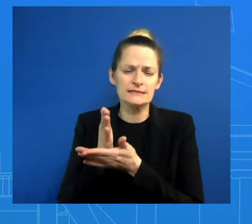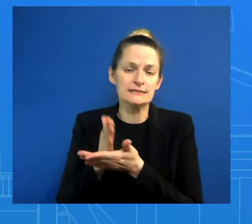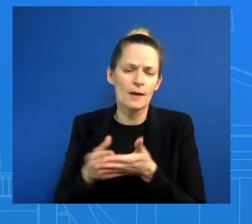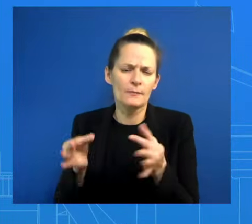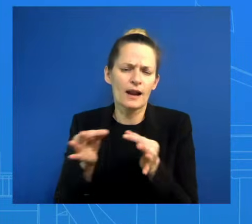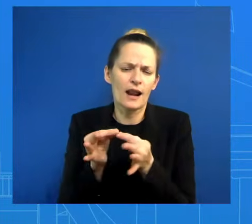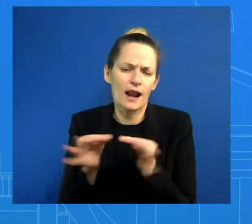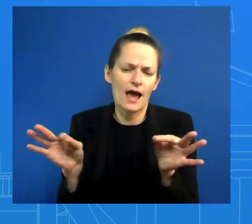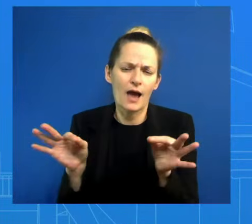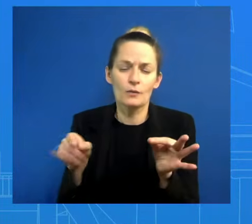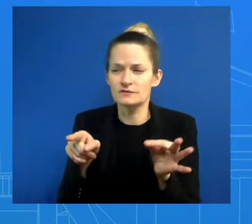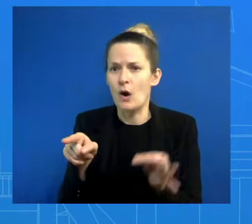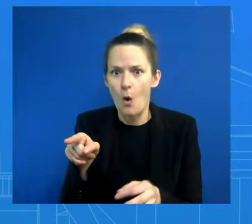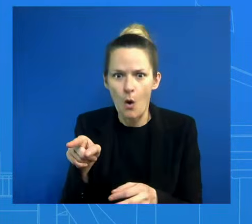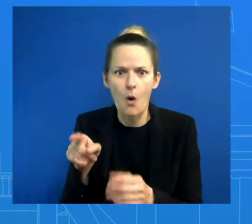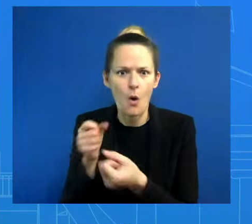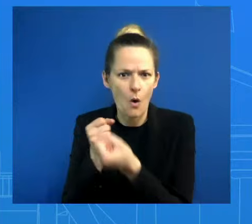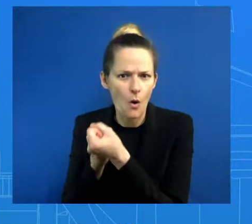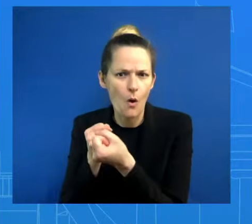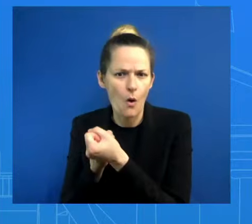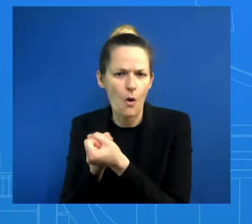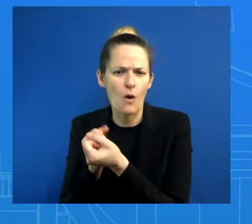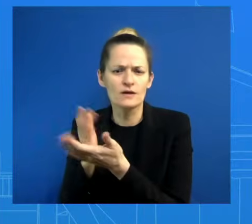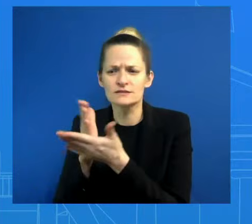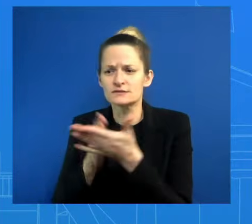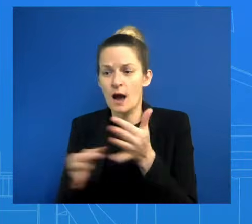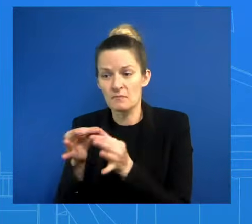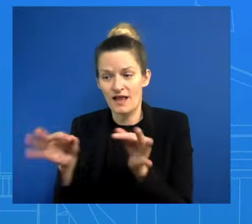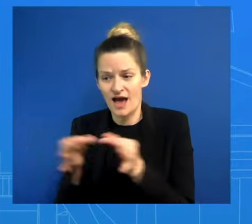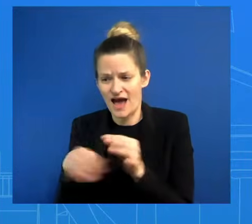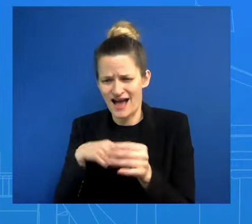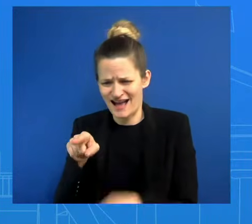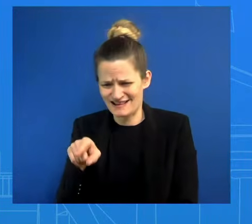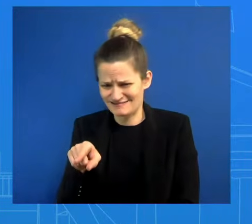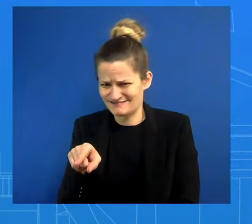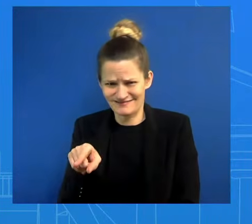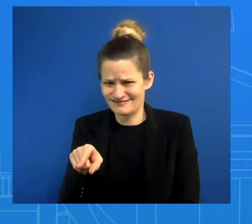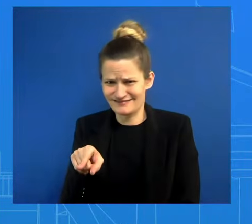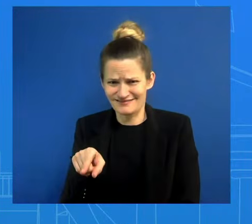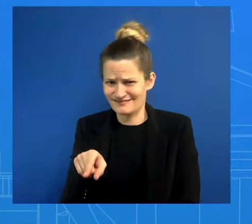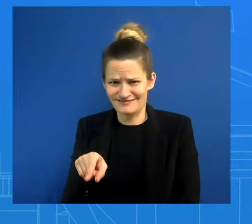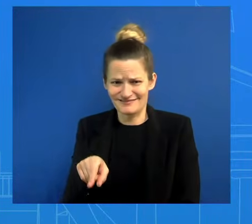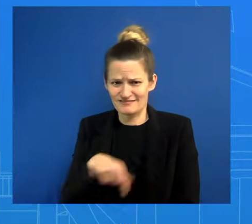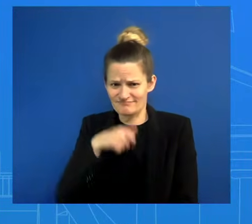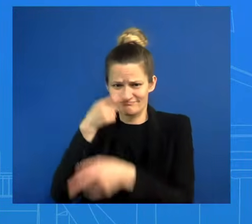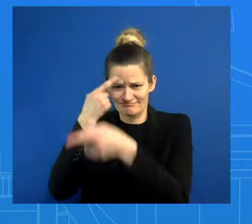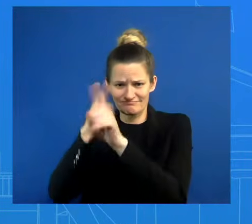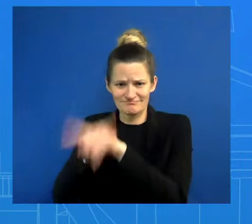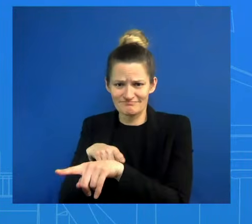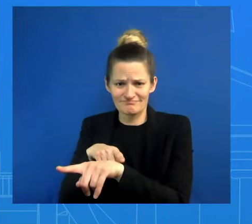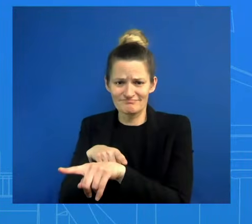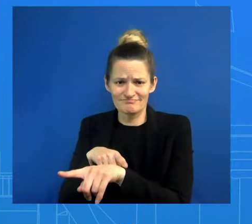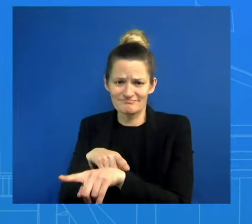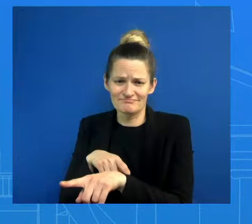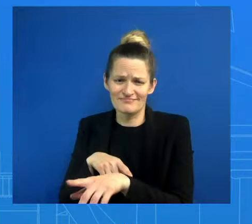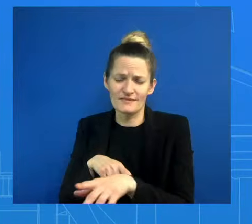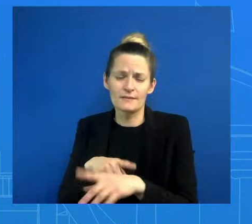I note -- again, I noted that the House is moving on this, but I'm just not going to get of -- of any decision that the President is going to make.